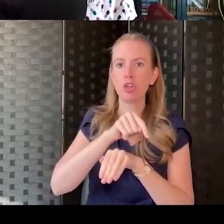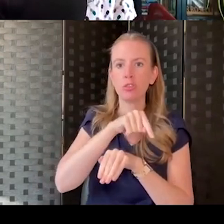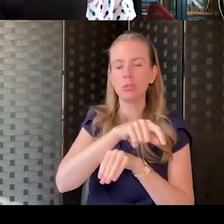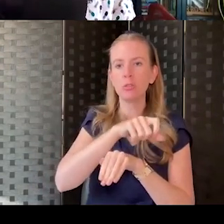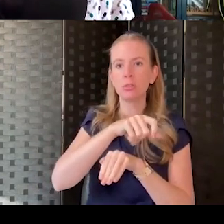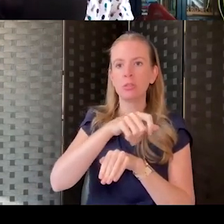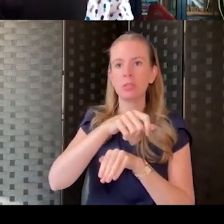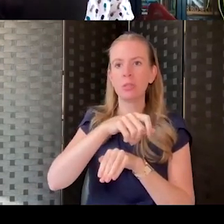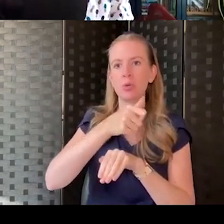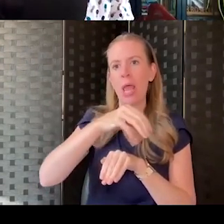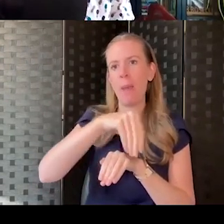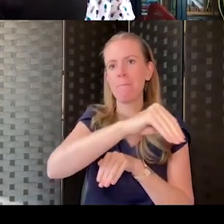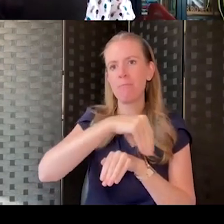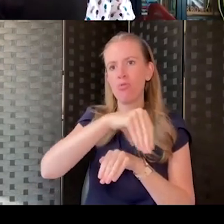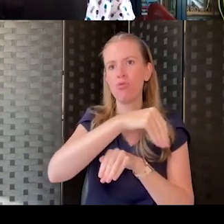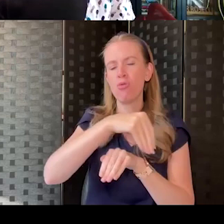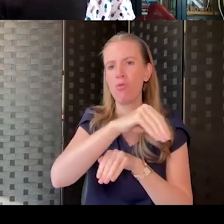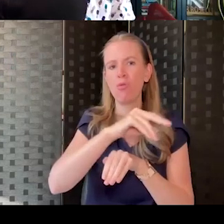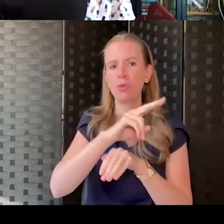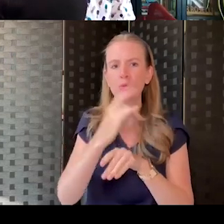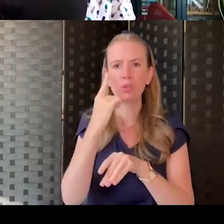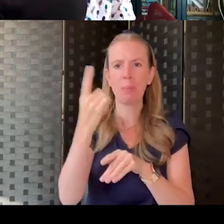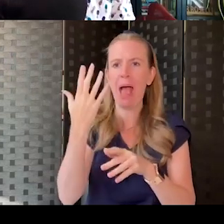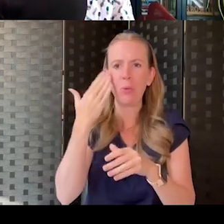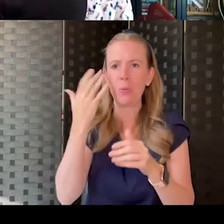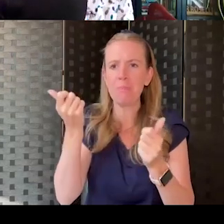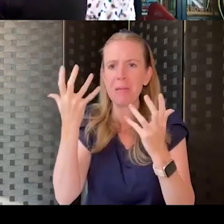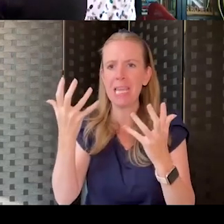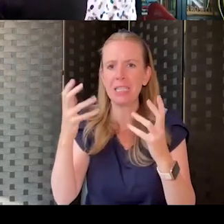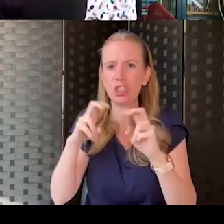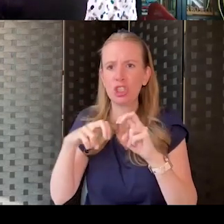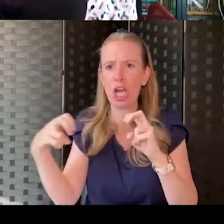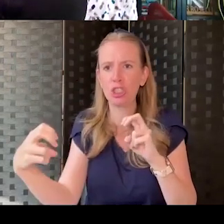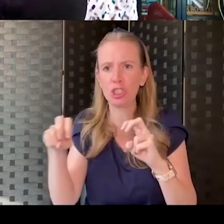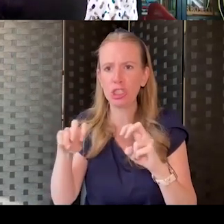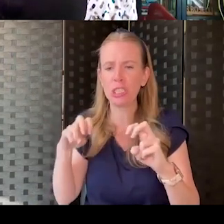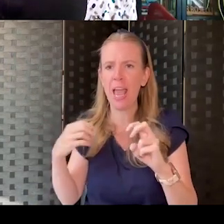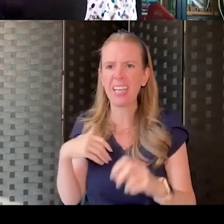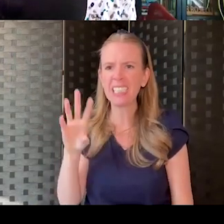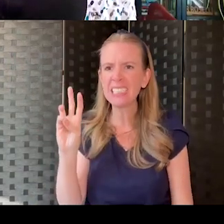I guess, I don't know. They have a lot of tears. This picture has six chairs for a table that